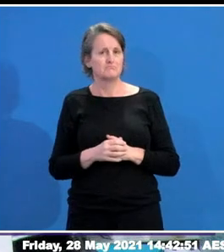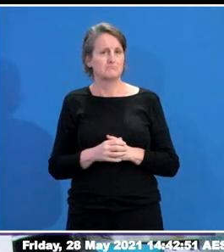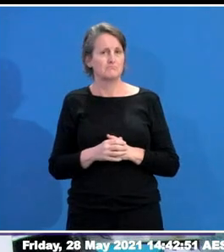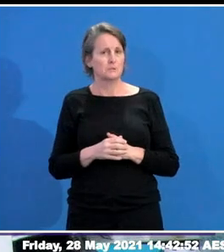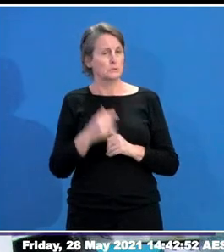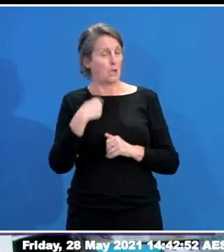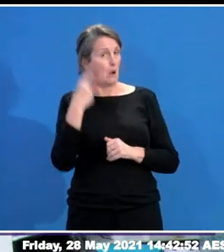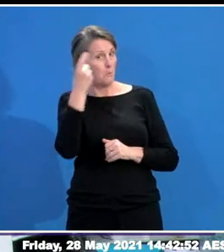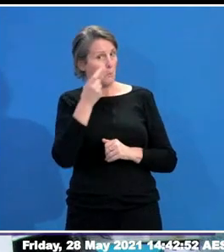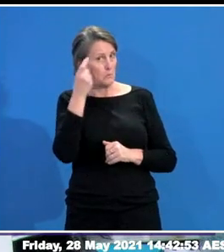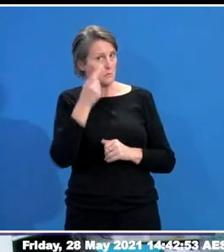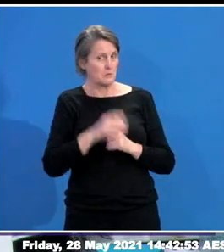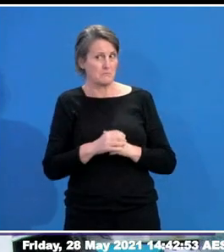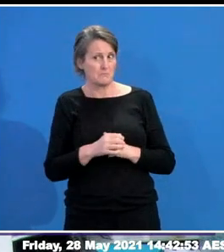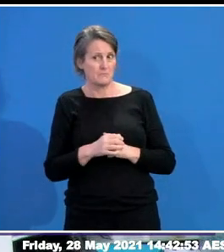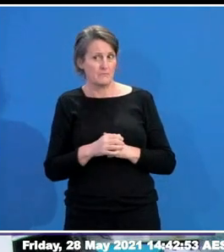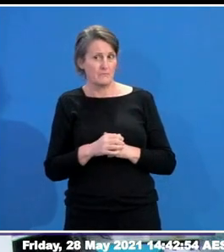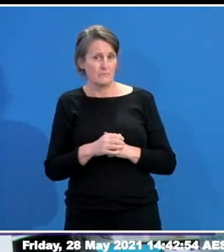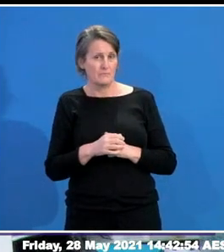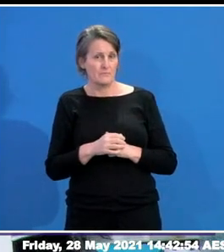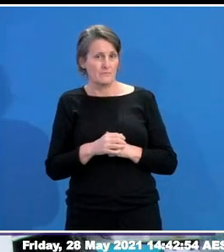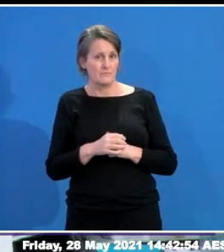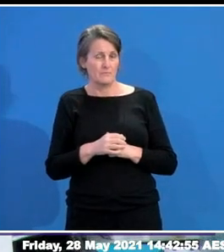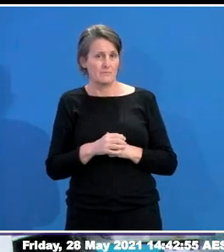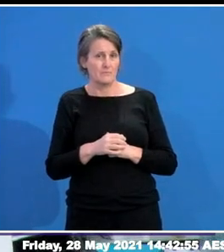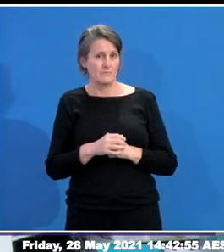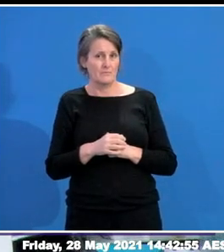I'm just wondering that insofar as there is a connection between people with